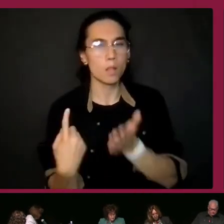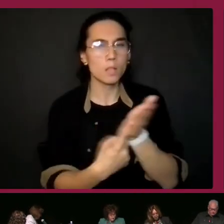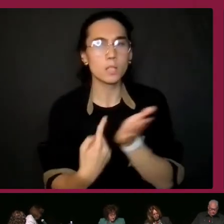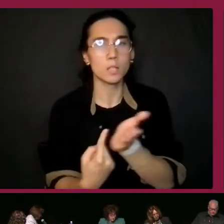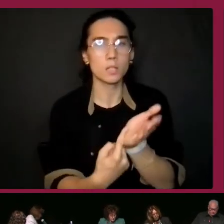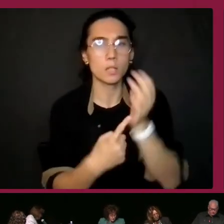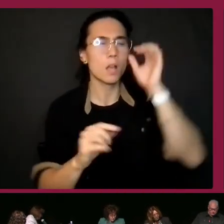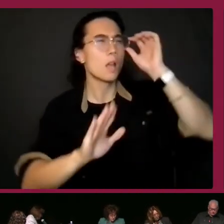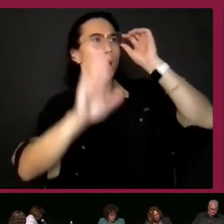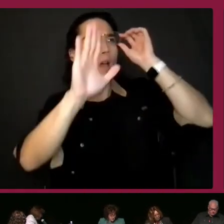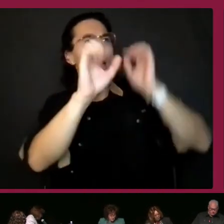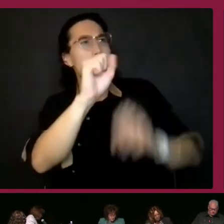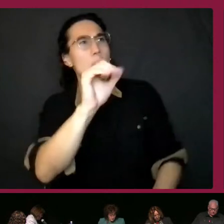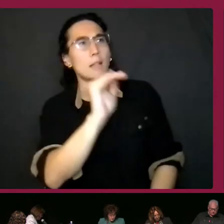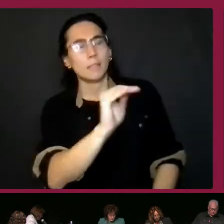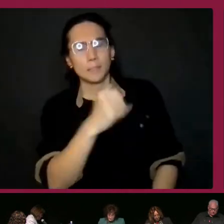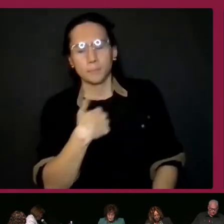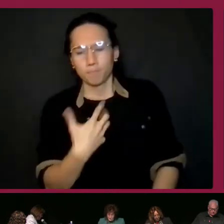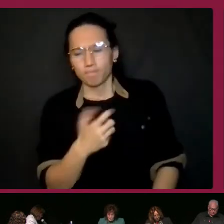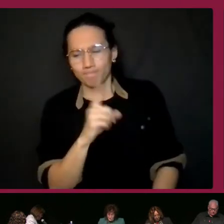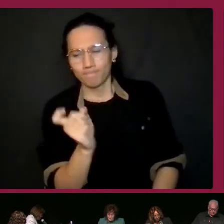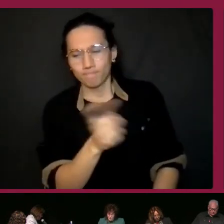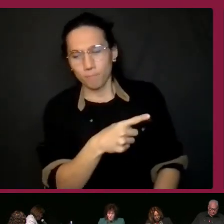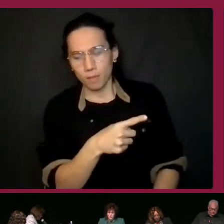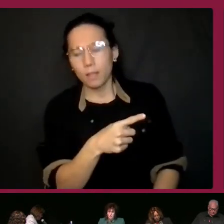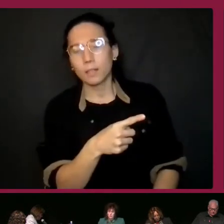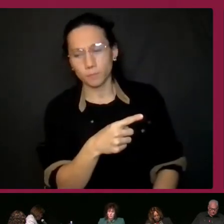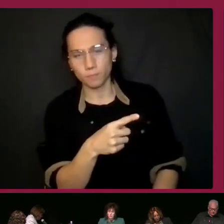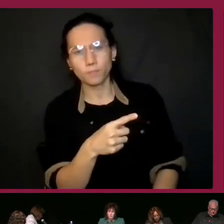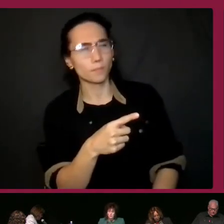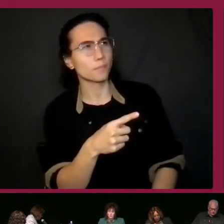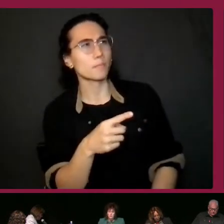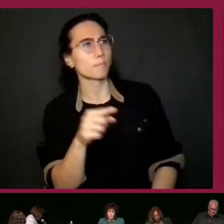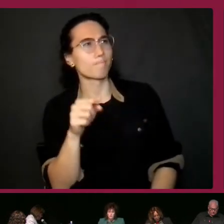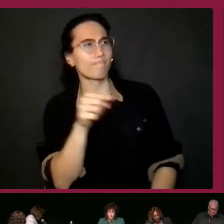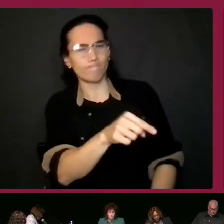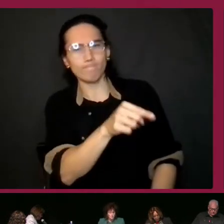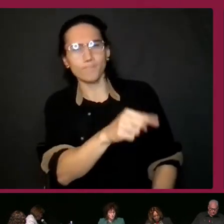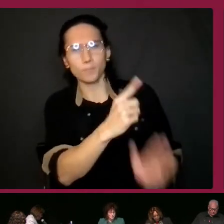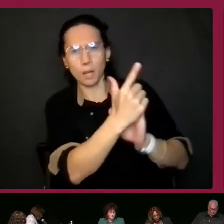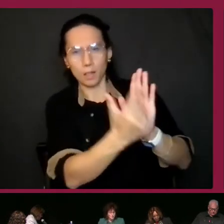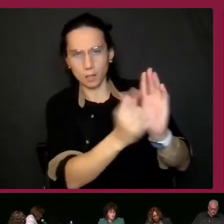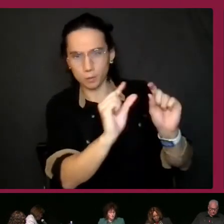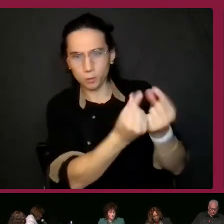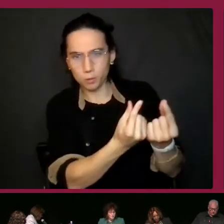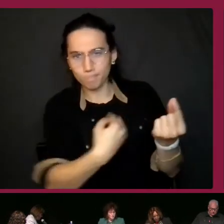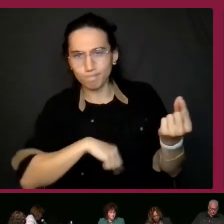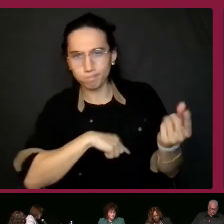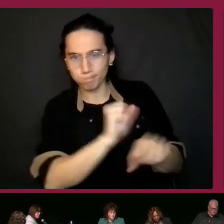I just want to ask, um, this law group we primarily use, uh, if